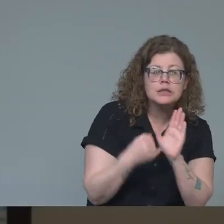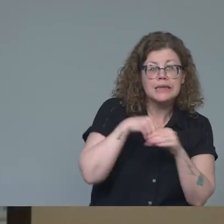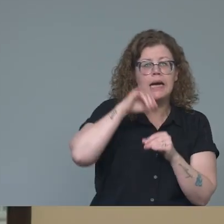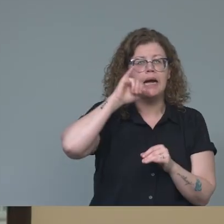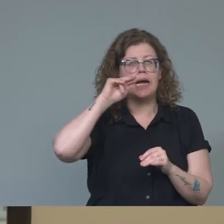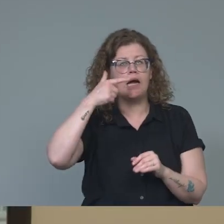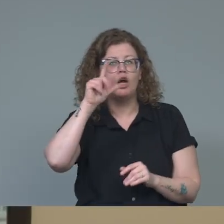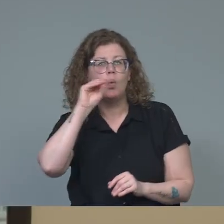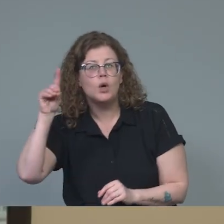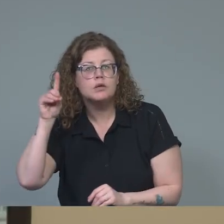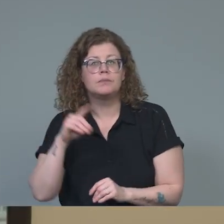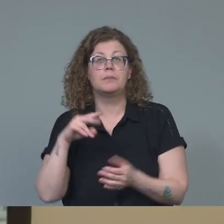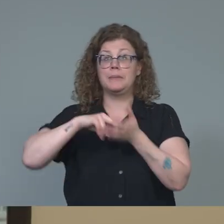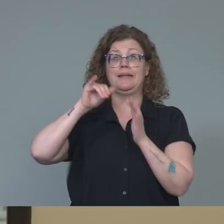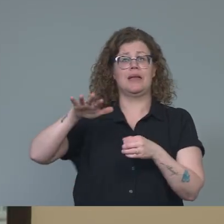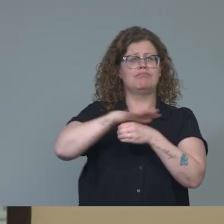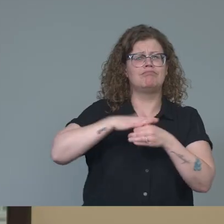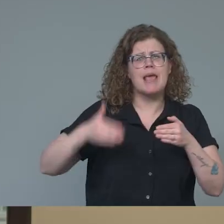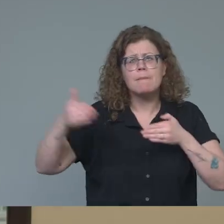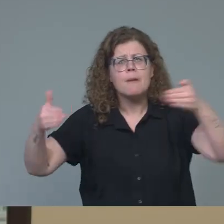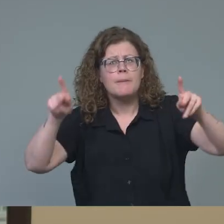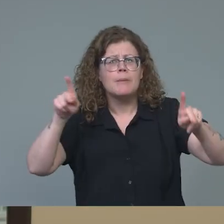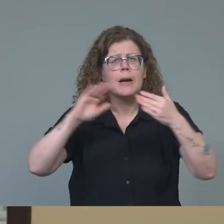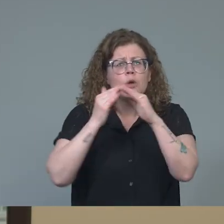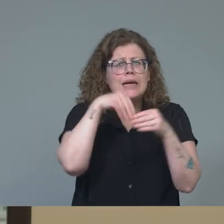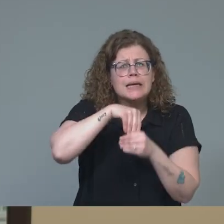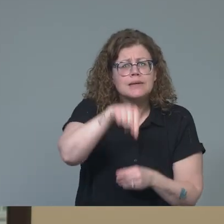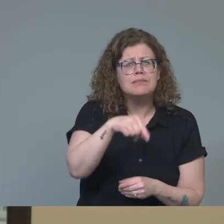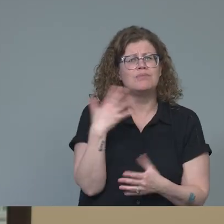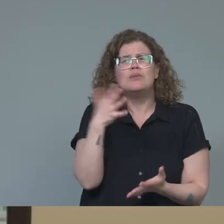Yeah, so, the Inglewood project came about through like layers of community engagement that I was